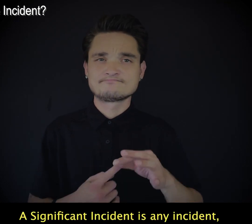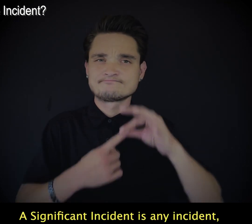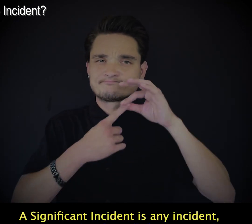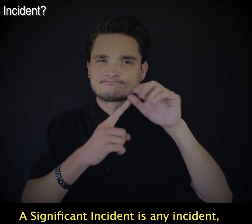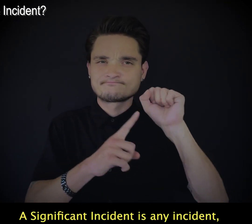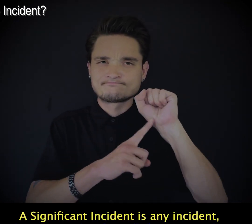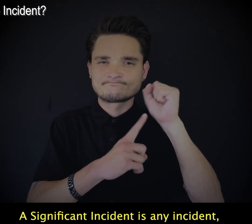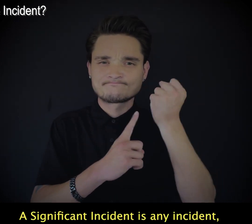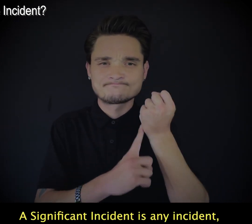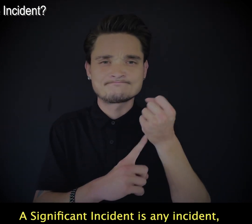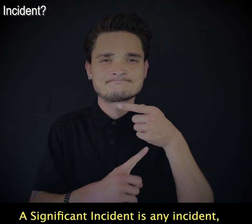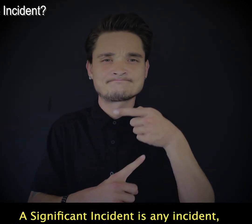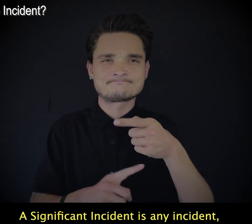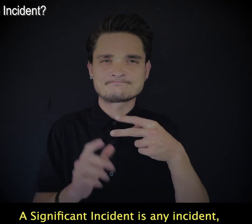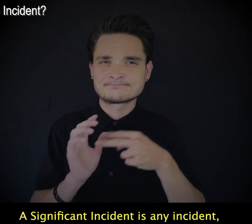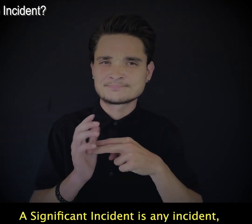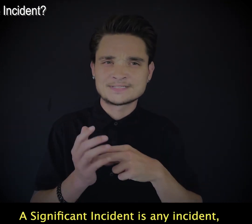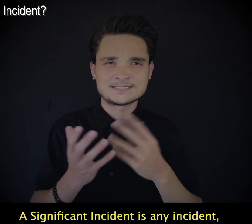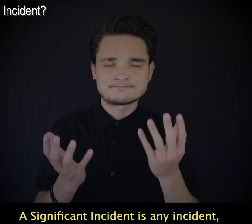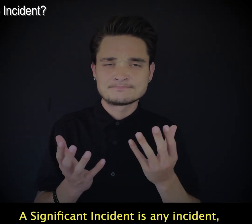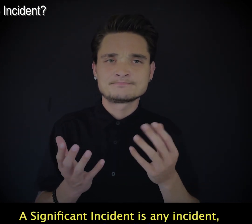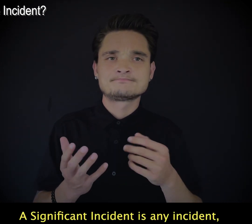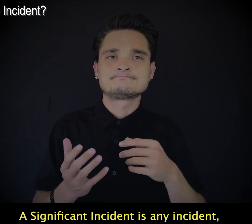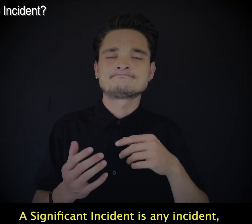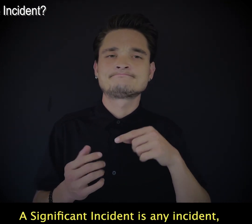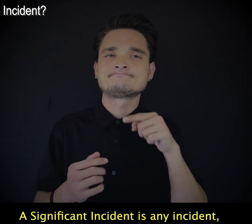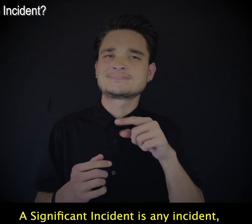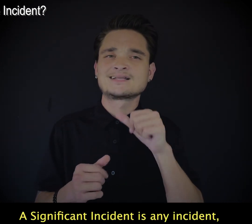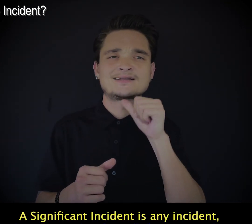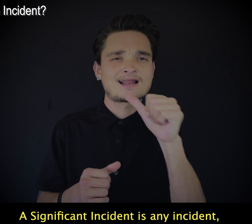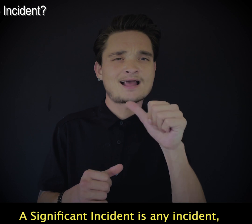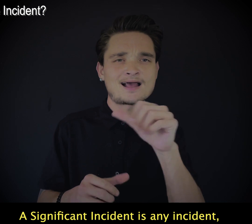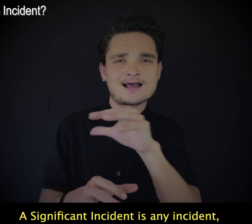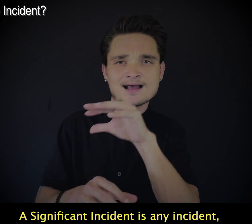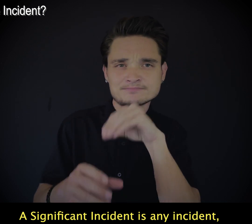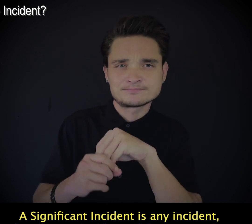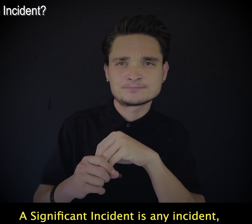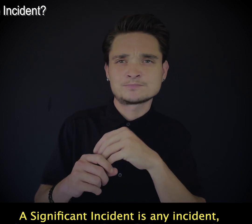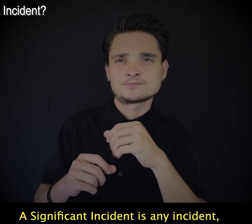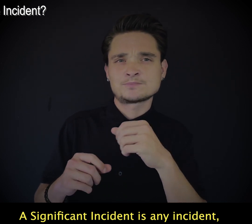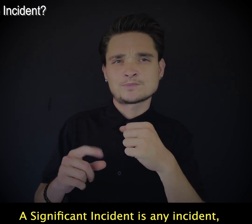A Significant Incident is any incident, other than an incident of abuse or neglect,